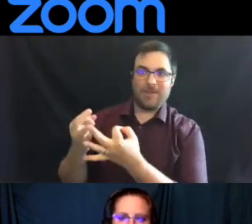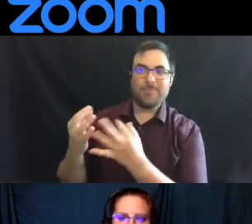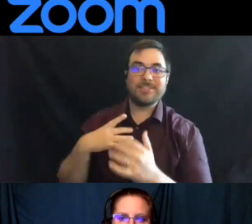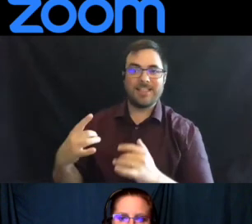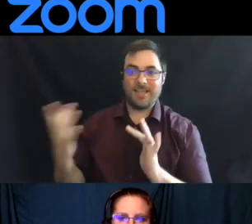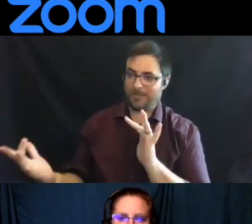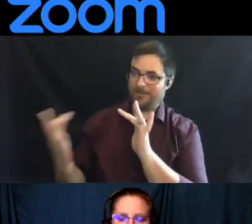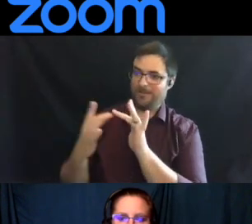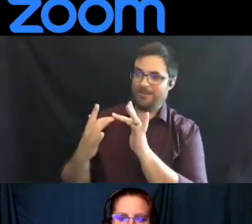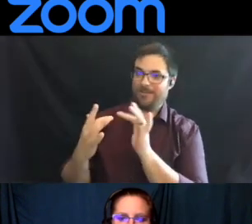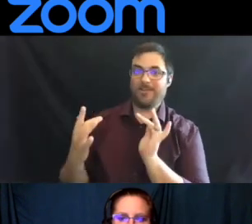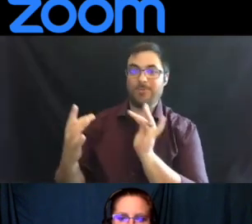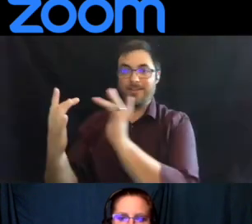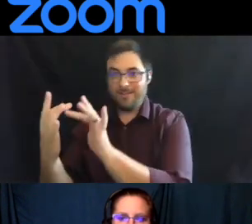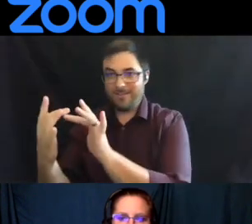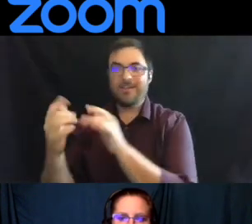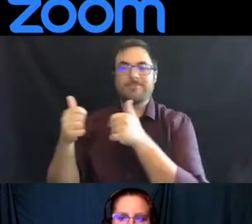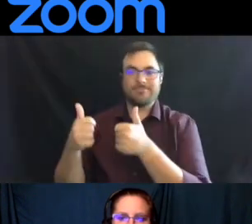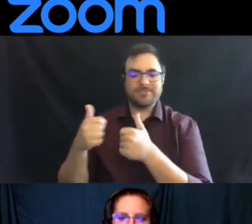actually use the terminology you know thanks for reaching out to us.